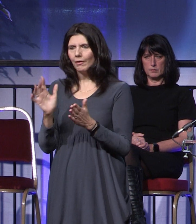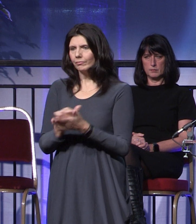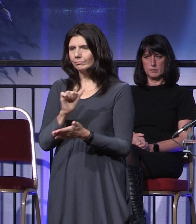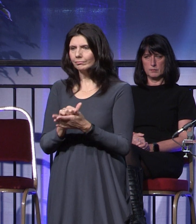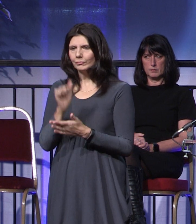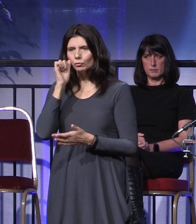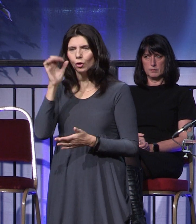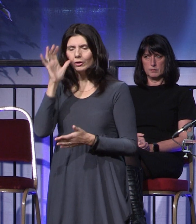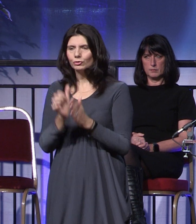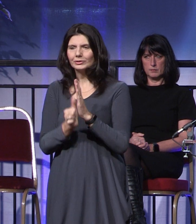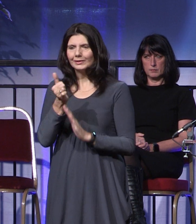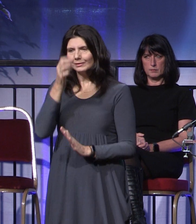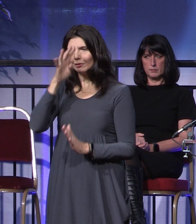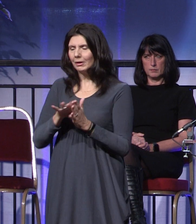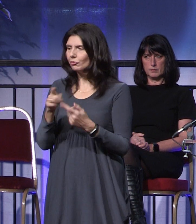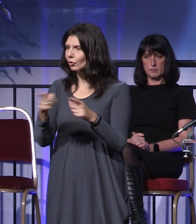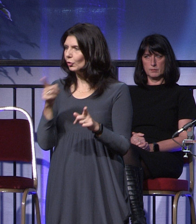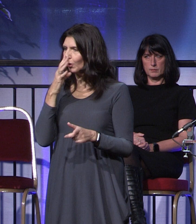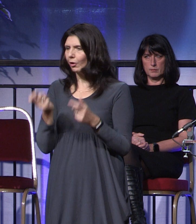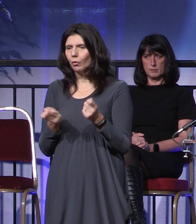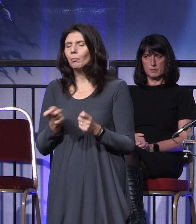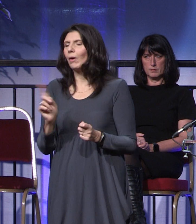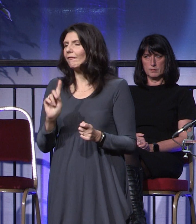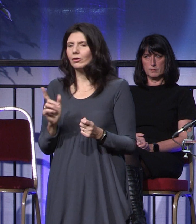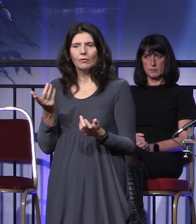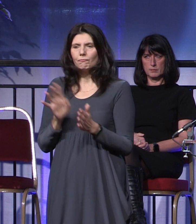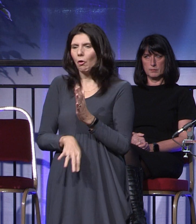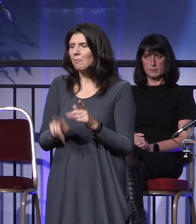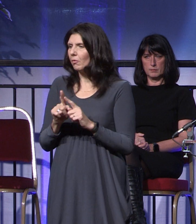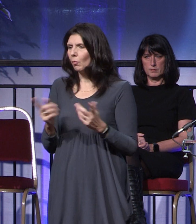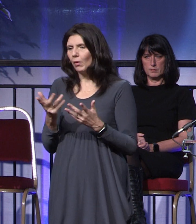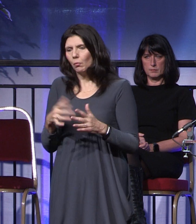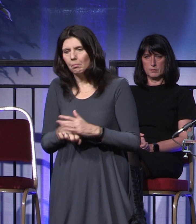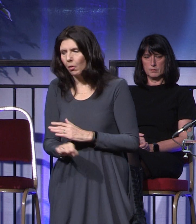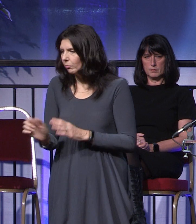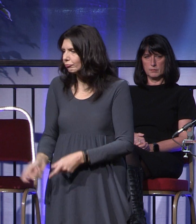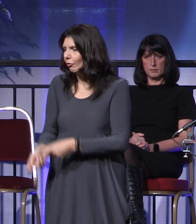and experiences to thrive wherever you came from and wherever you go to next as